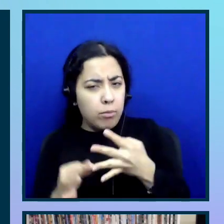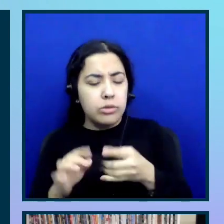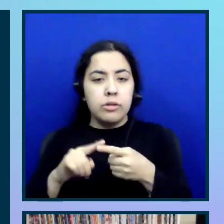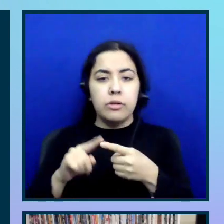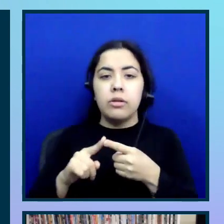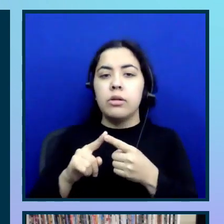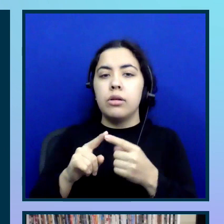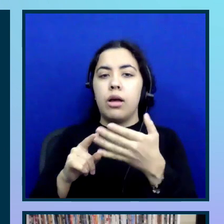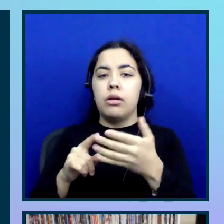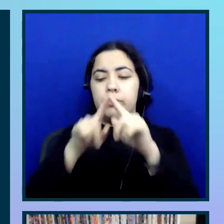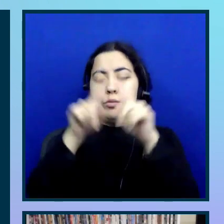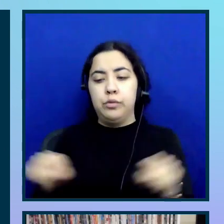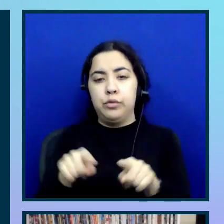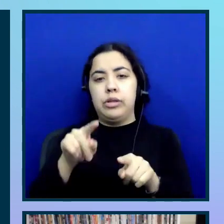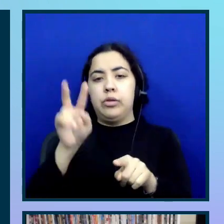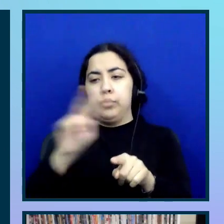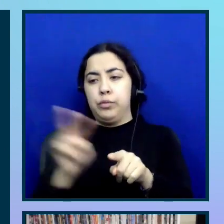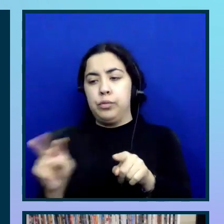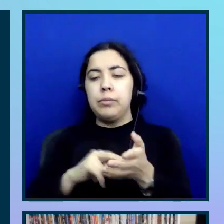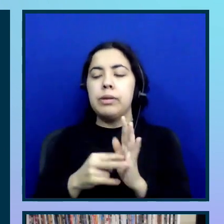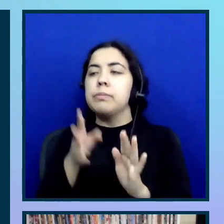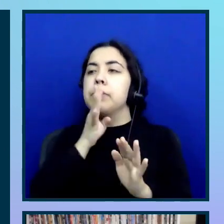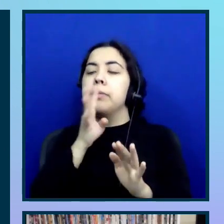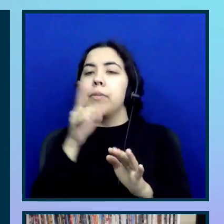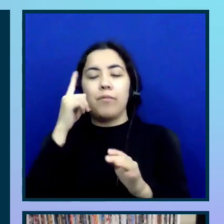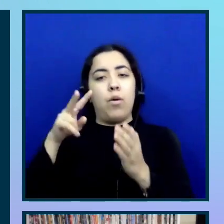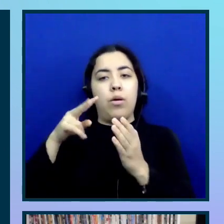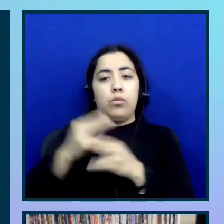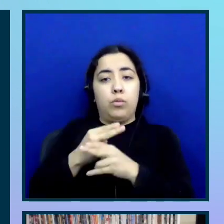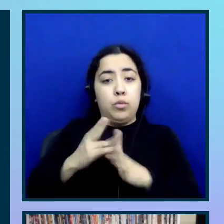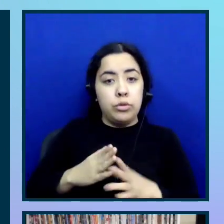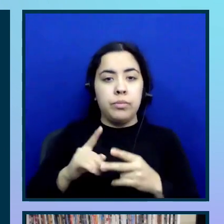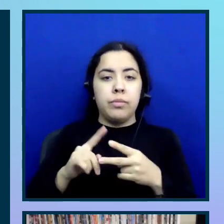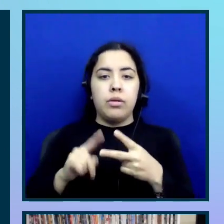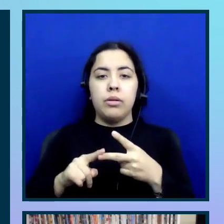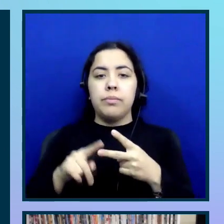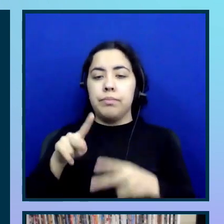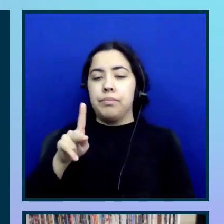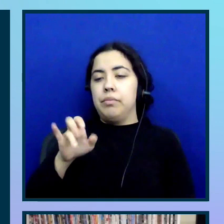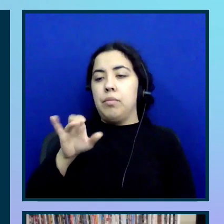which audibly read out content to the user. Keyboard-only users are people who are unable to use a mouse